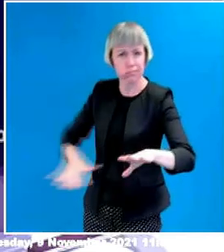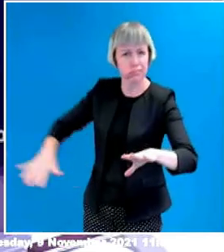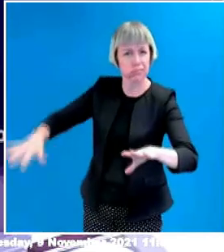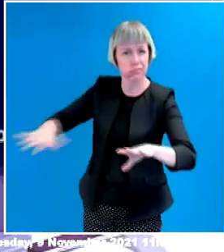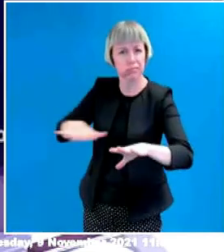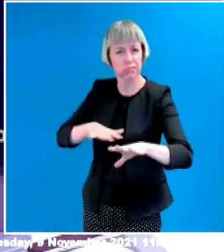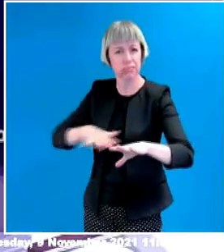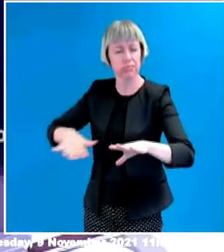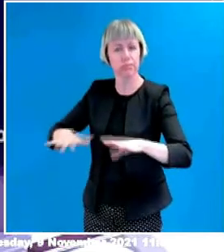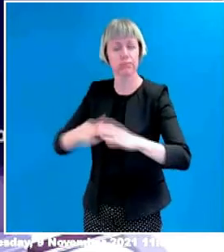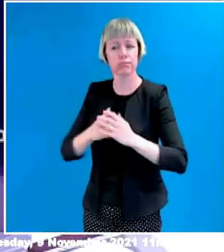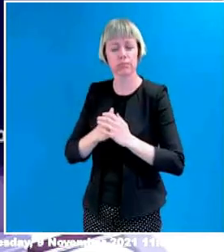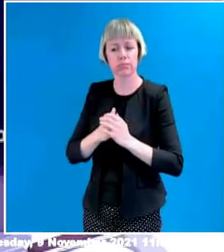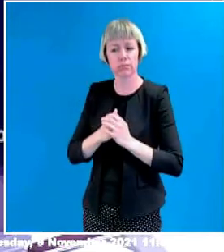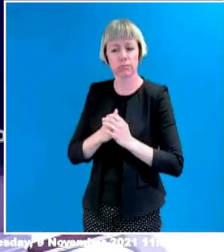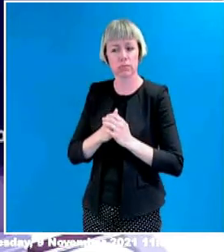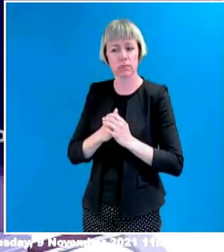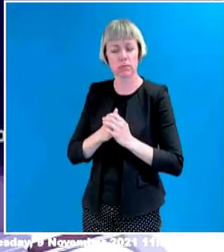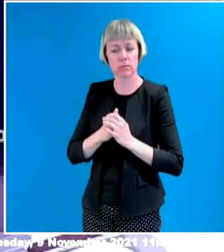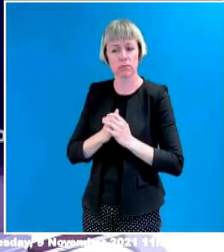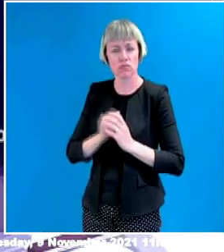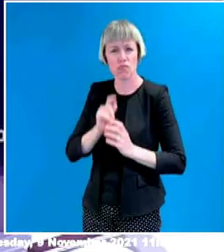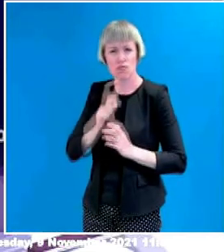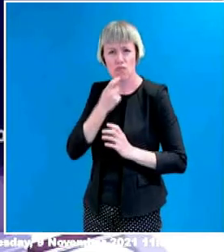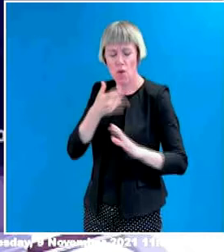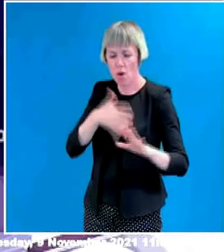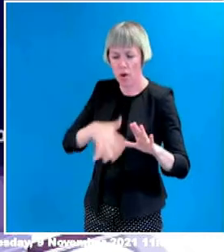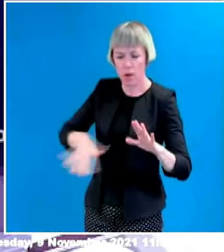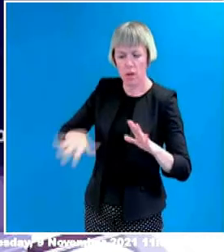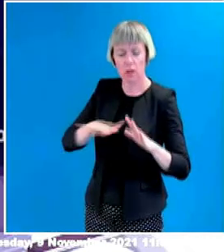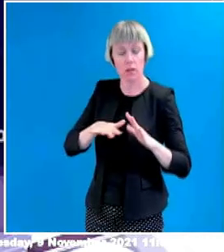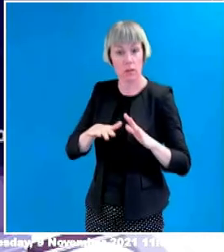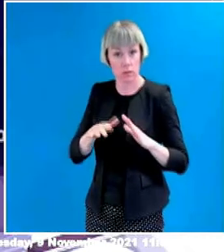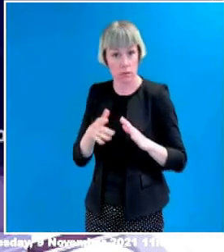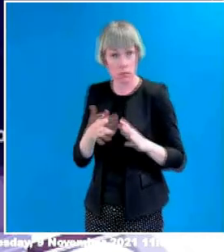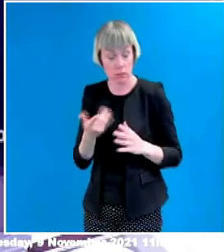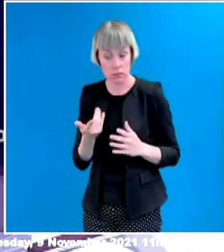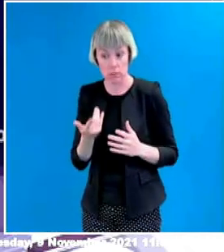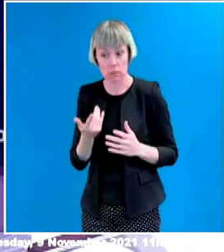For companies that purport to comply with the Guidelines but do not